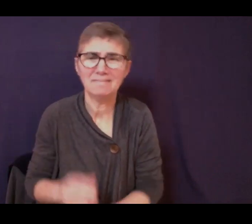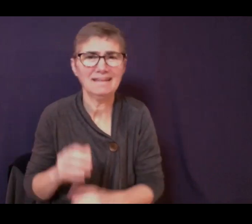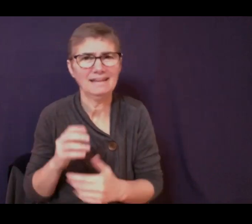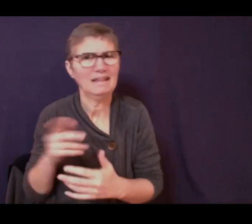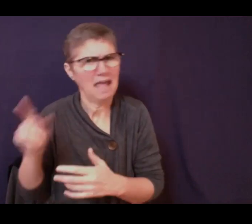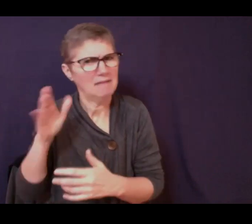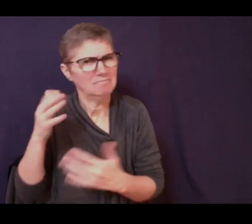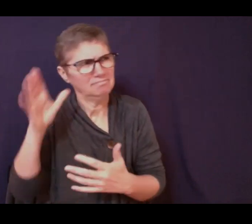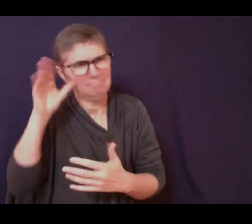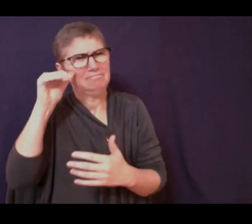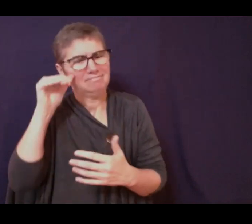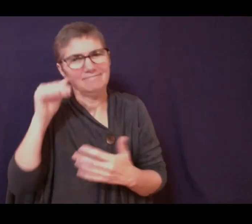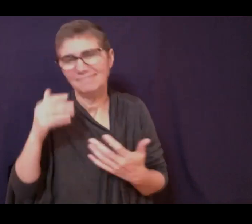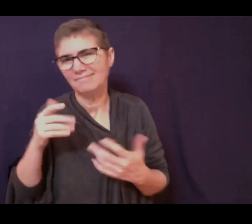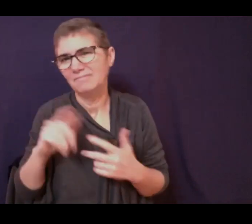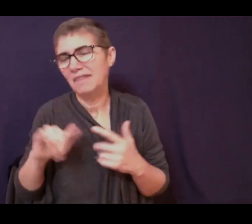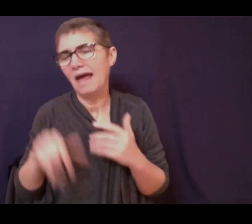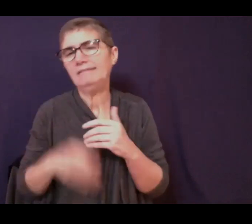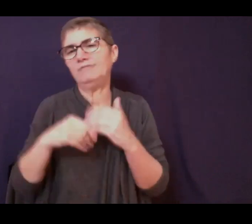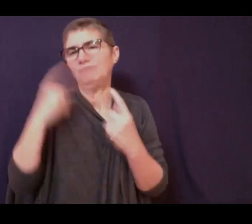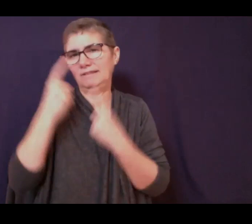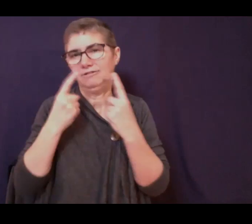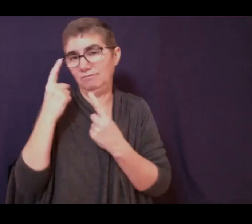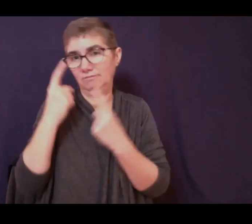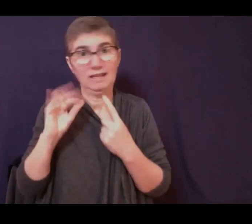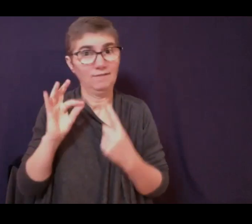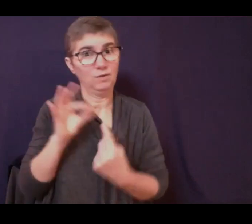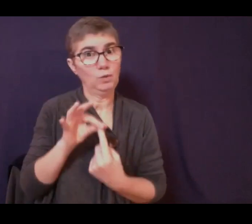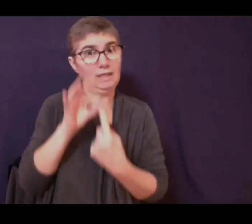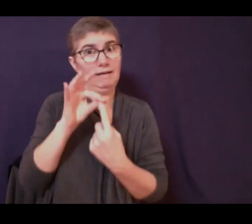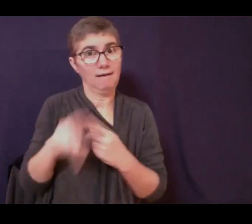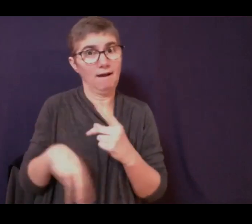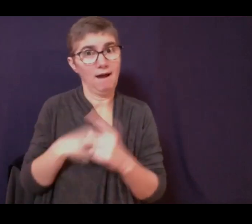additional consideration is that if it is a more unique type of animal then there's going to be as